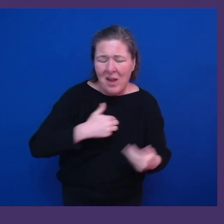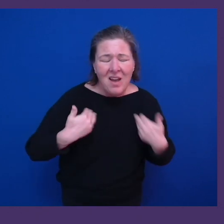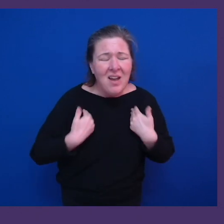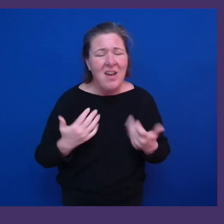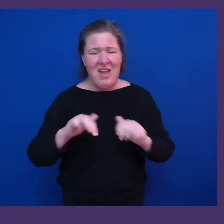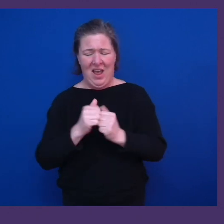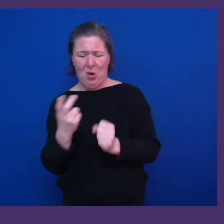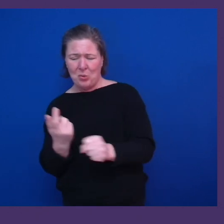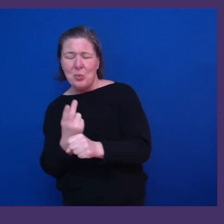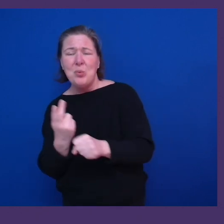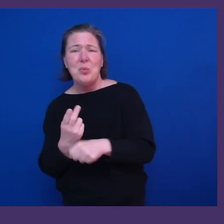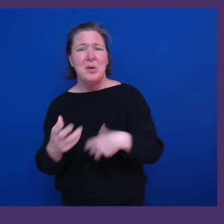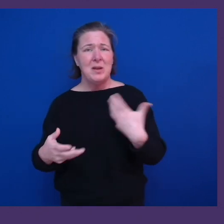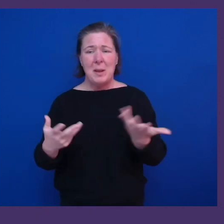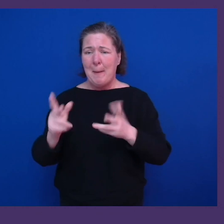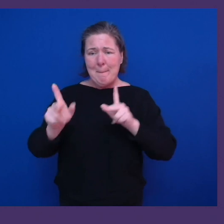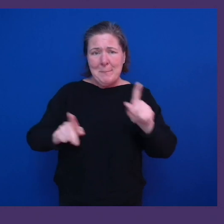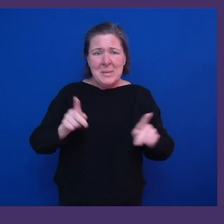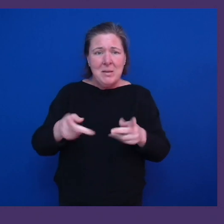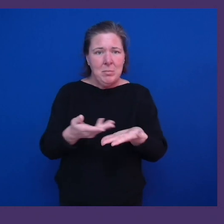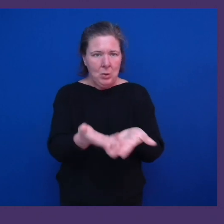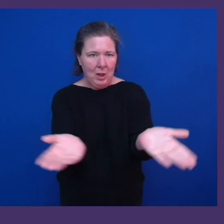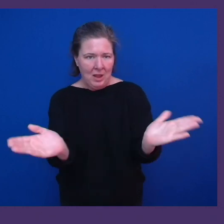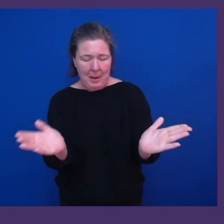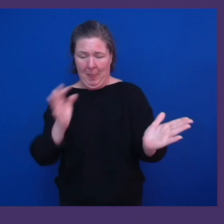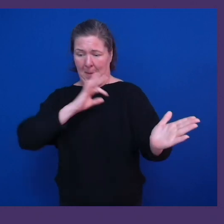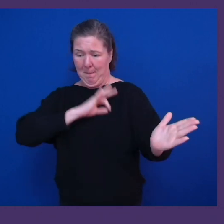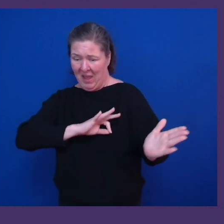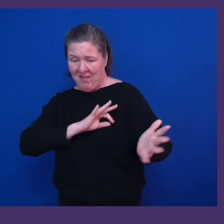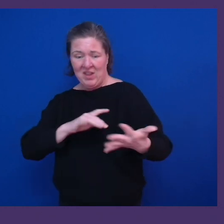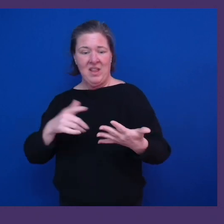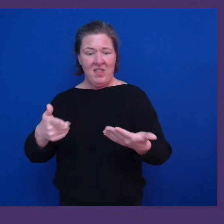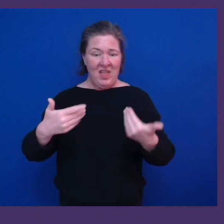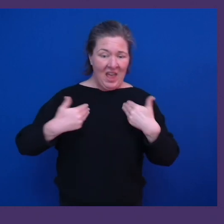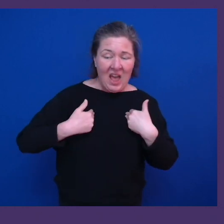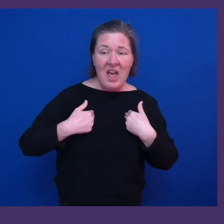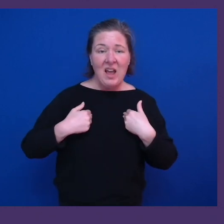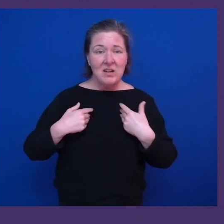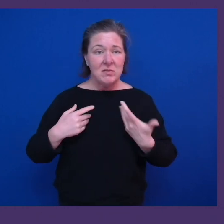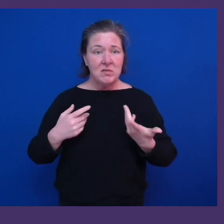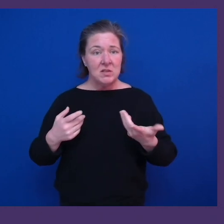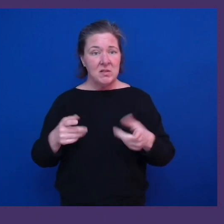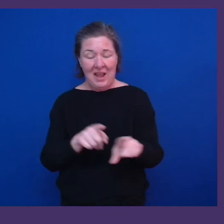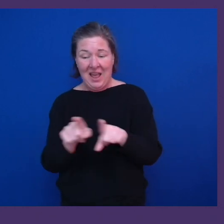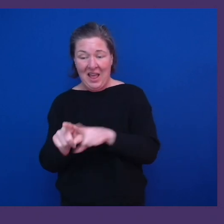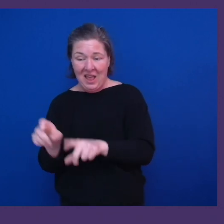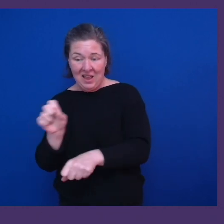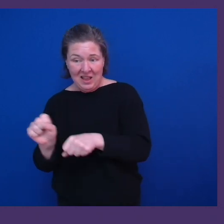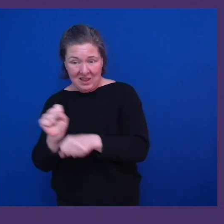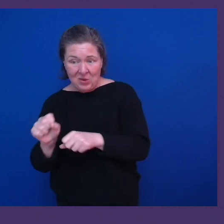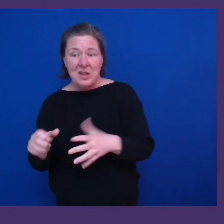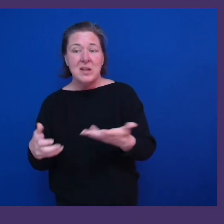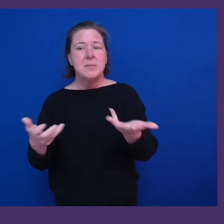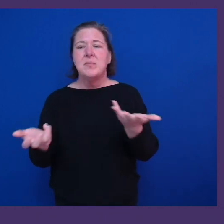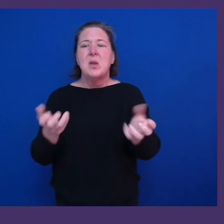you know, benefits that they have as employees at AvePoint. So, making sure that they're coming from, one,